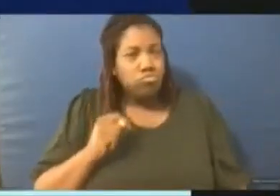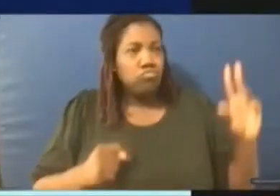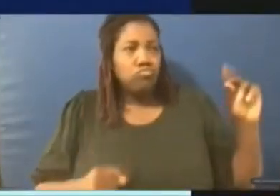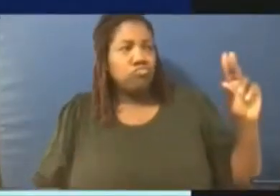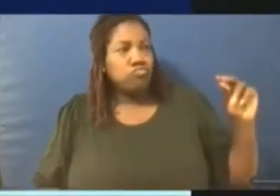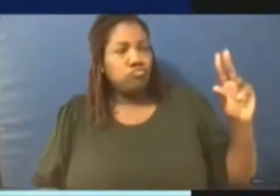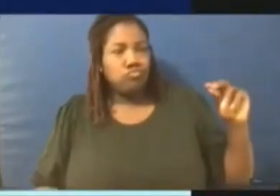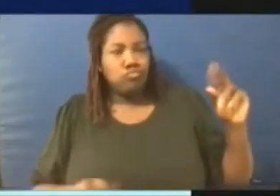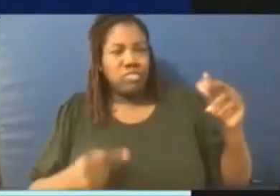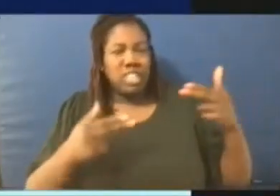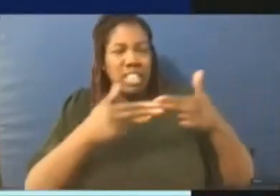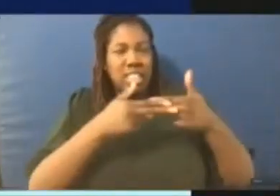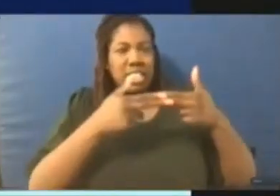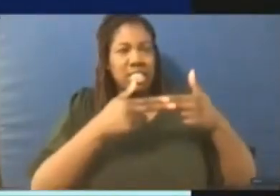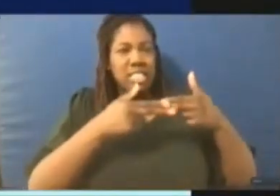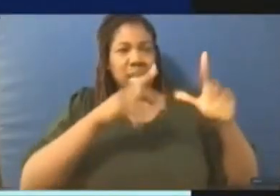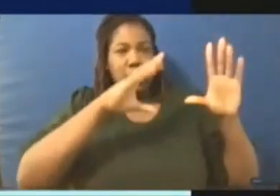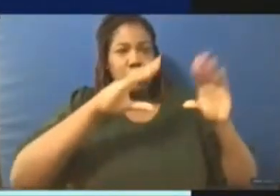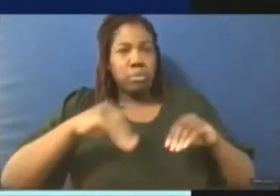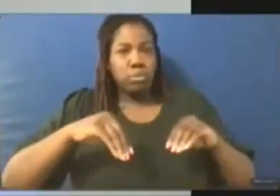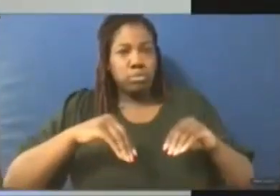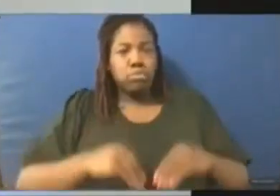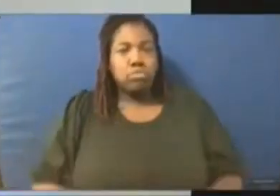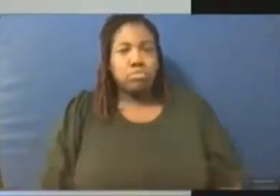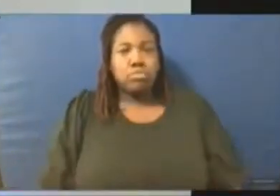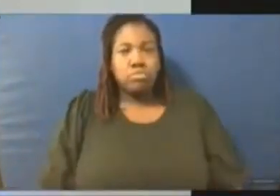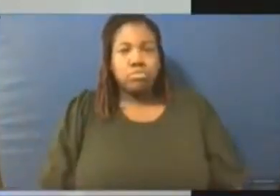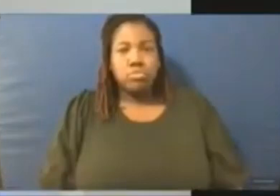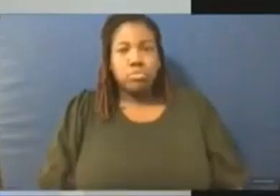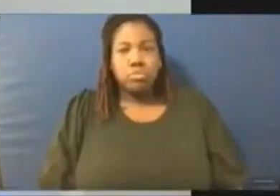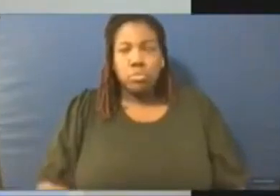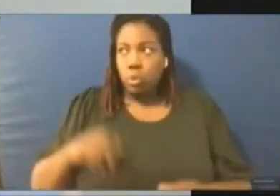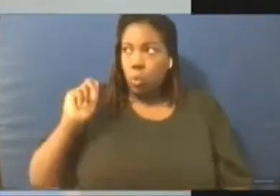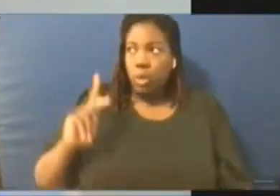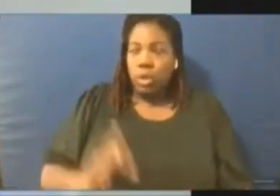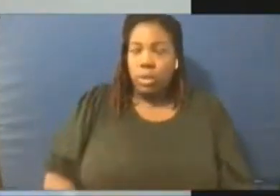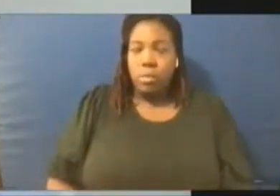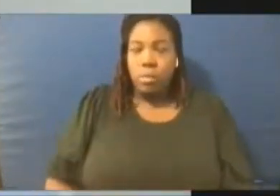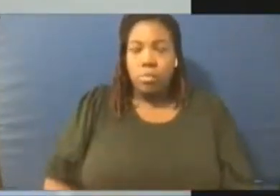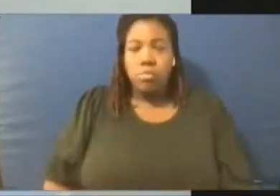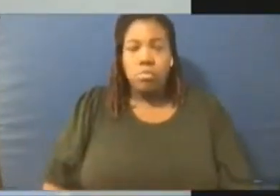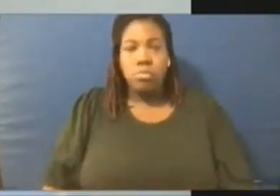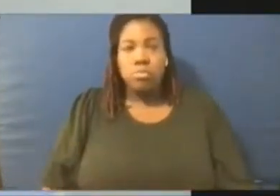Female Speaker: Oh, I'm sorry. Okay, let me see. Could you see it now?